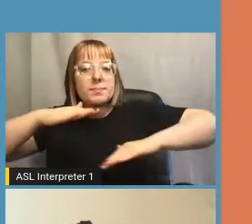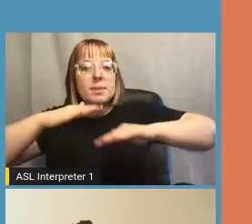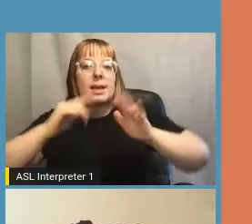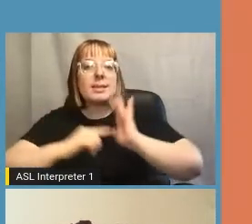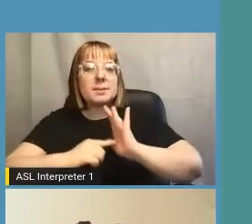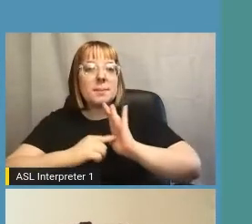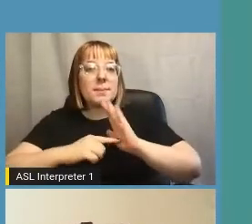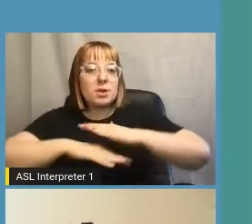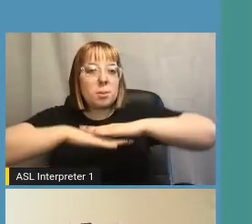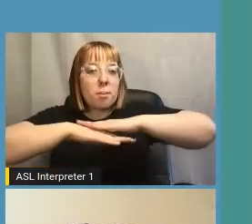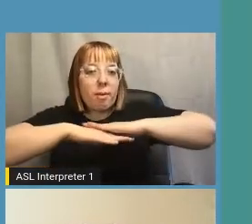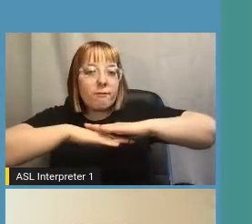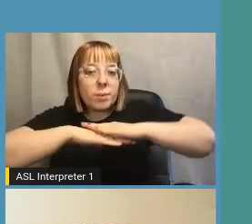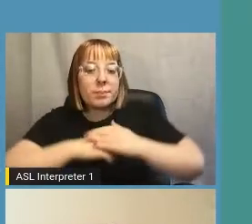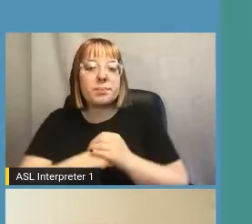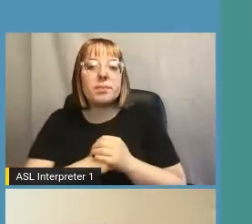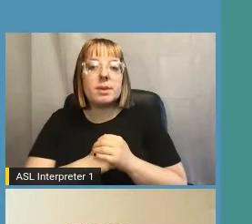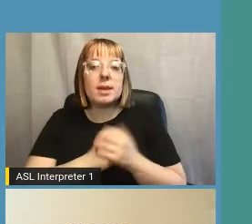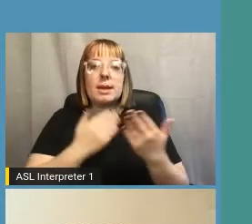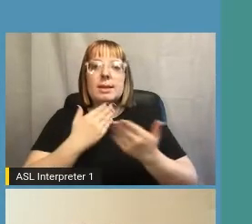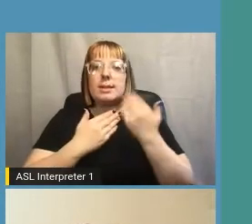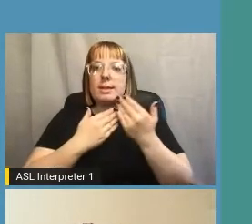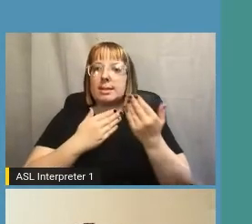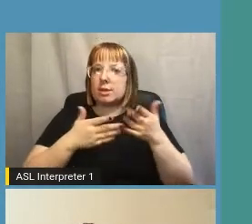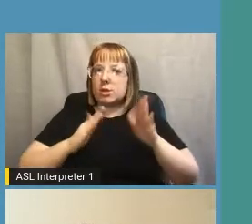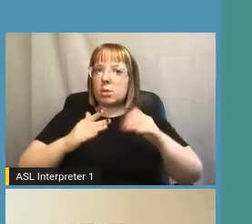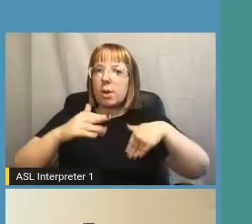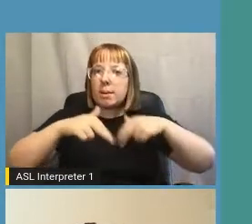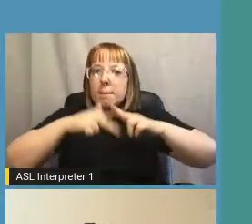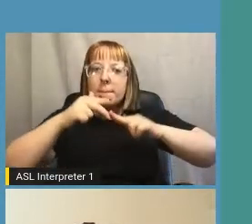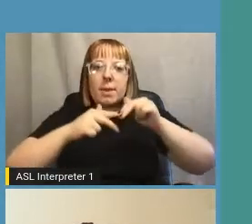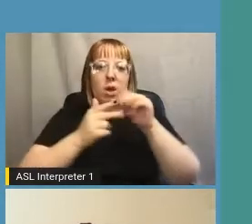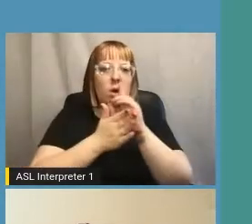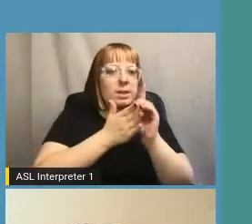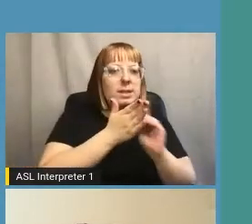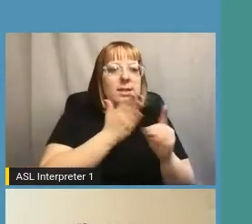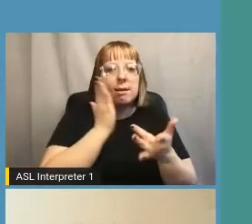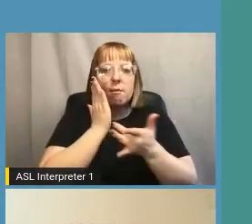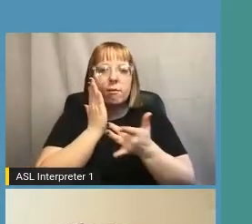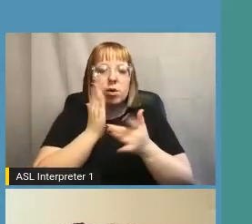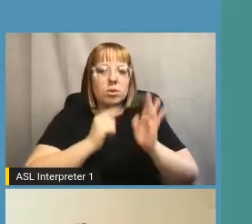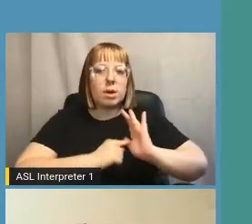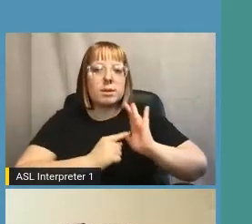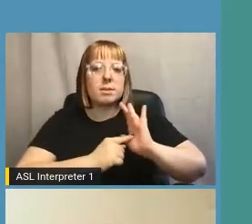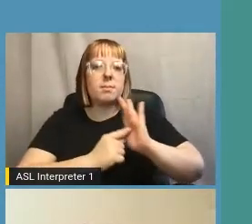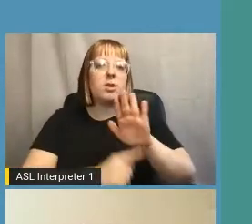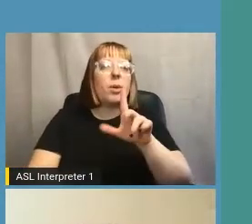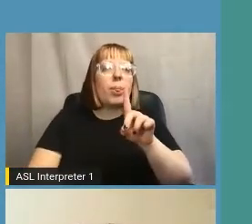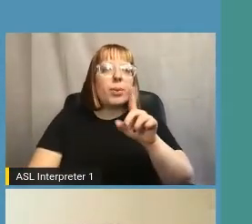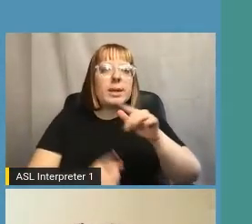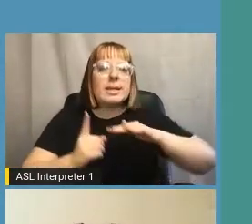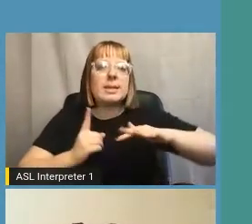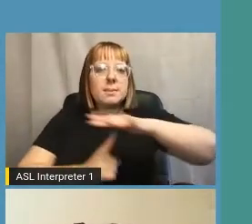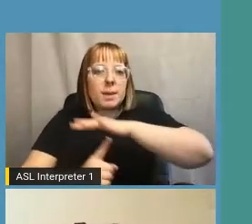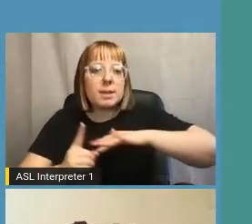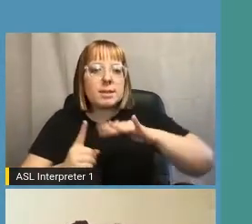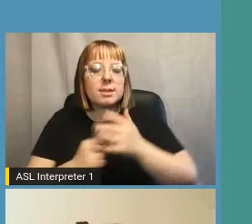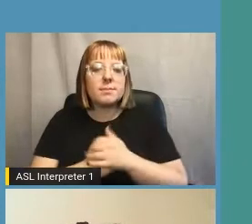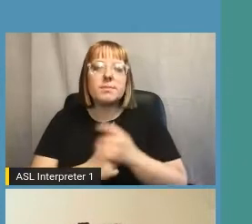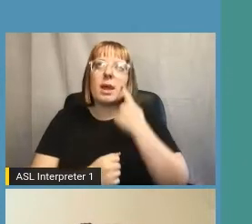it is an easy way to build and design virtual exhibitions in 3d so so i think what i'm saying